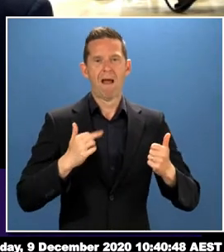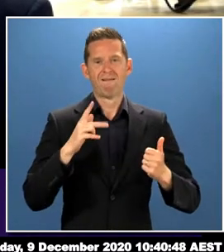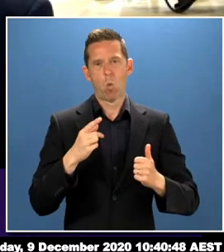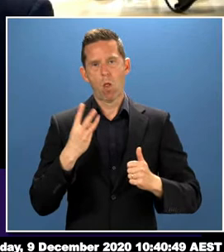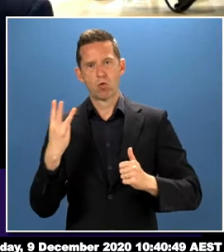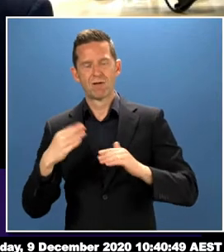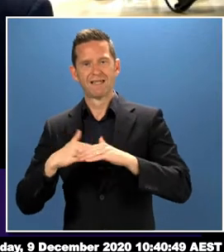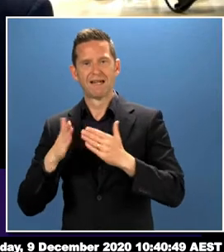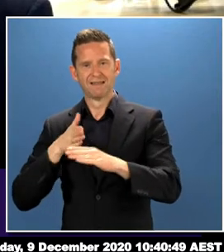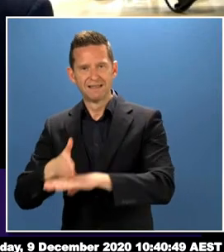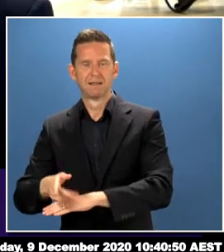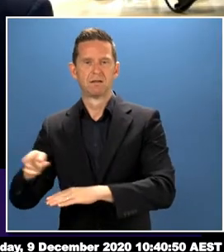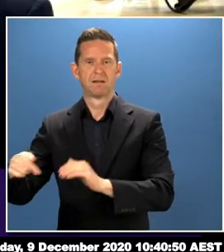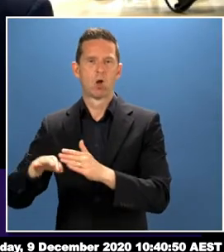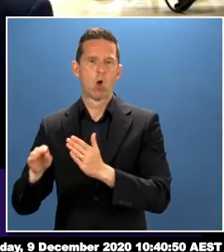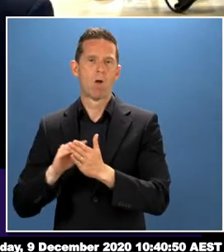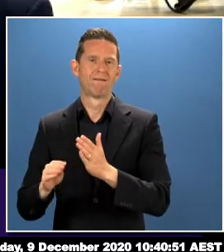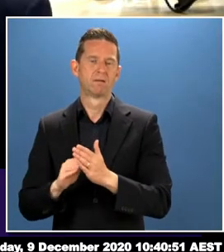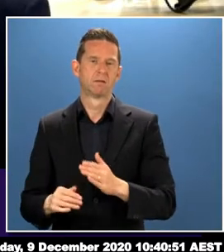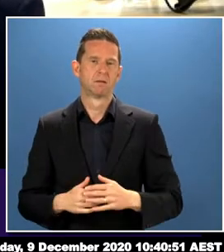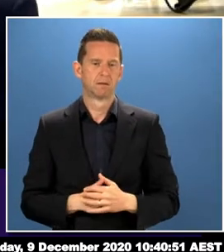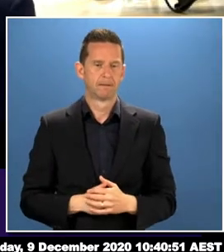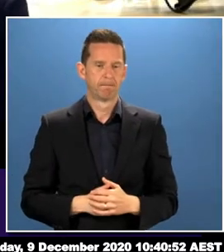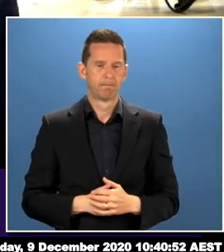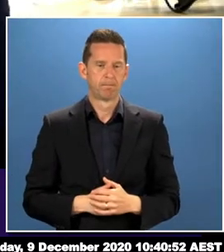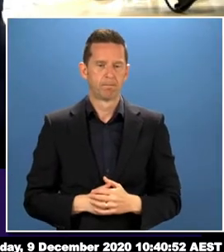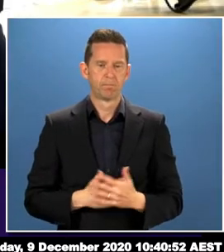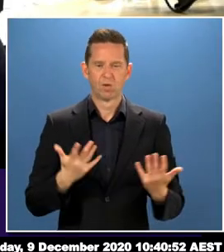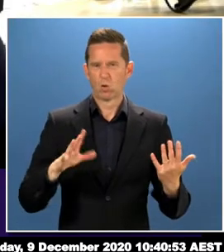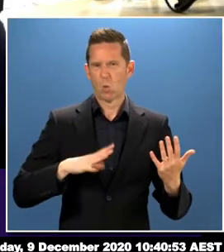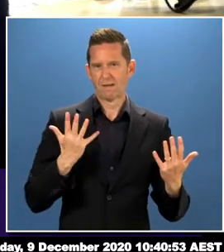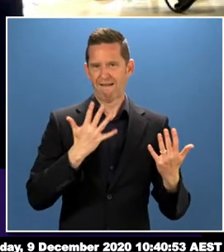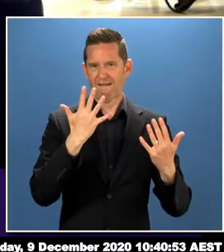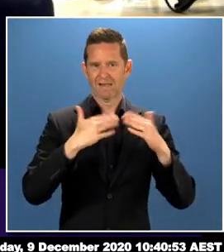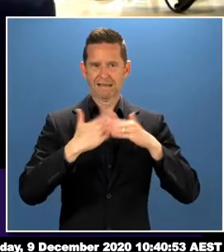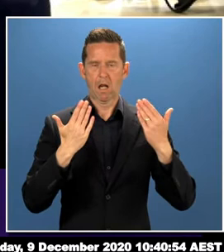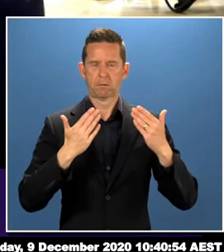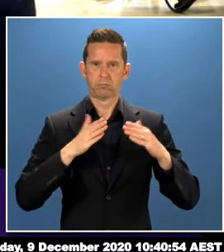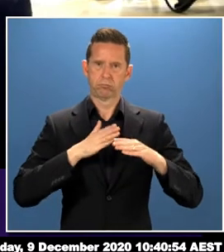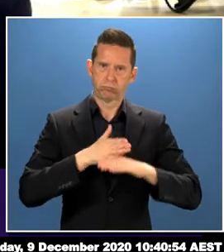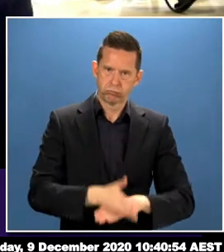try and maintain my position without putting too much physical stress on myself.